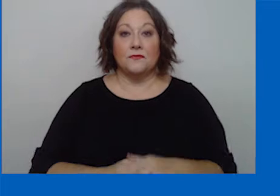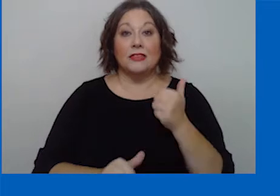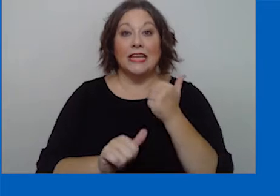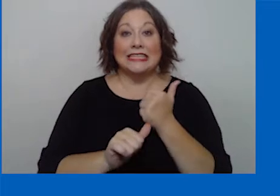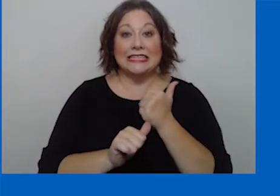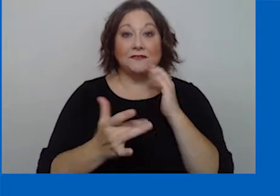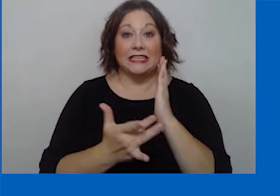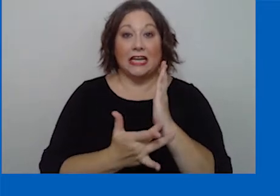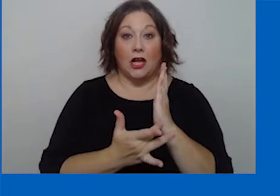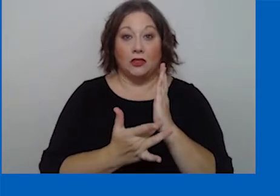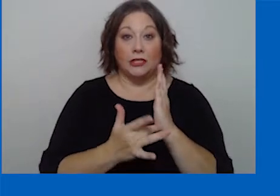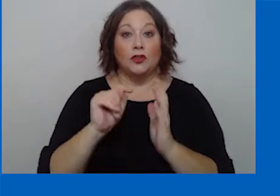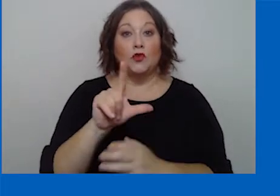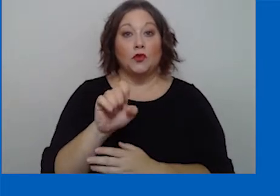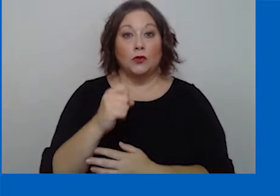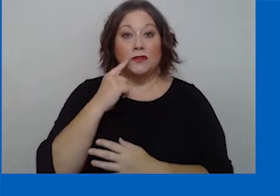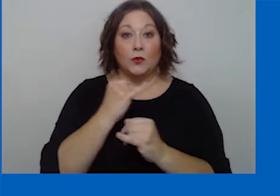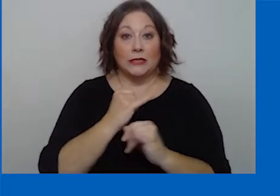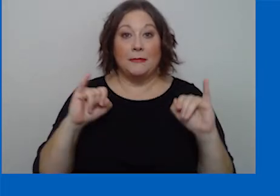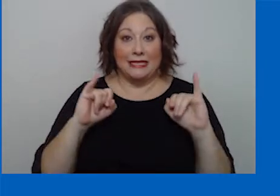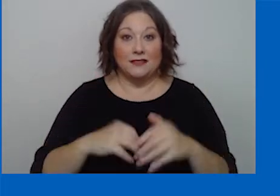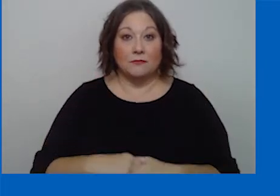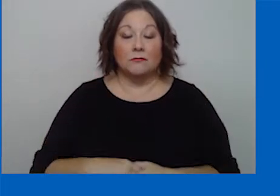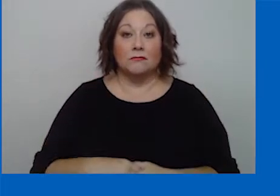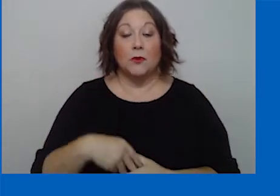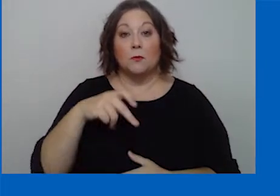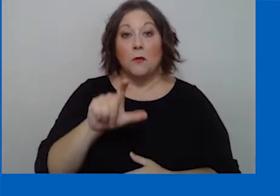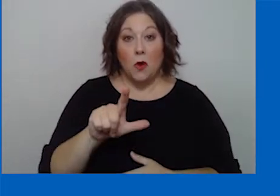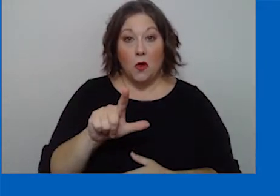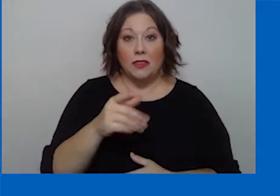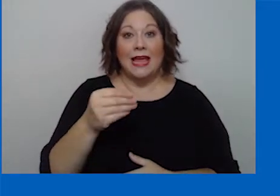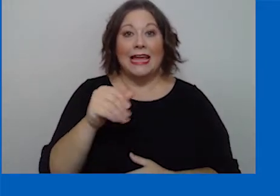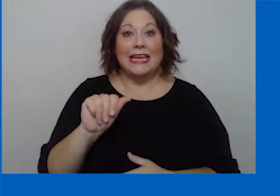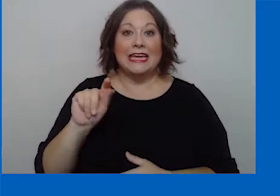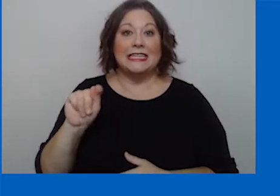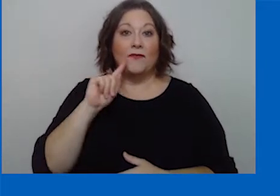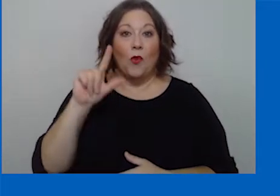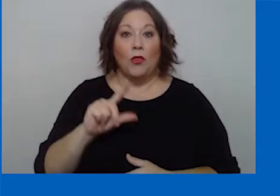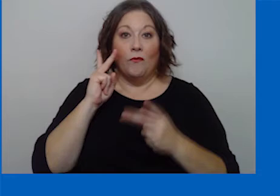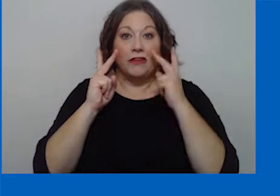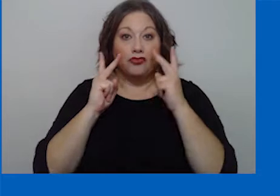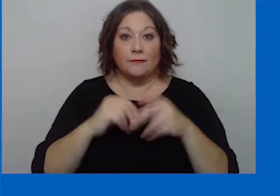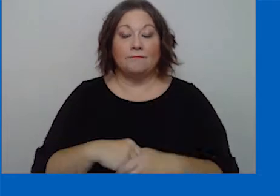Assistive Technology: Tools for Independence. Paul and AT for low vision.